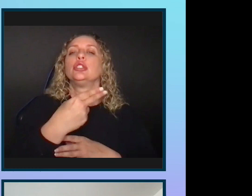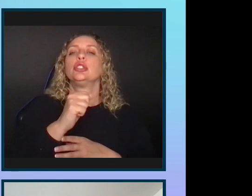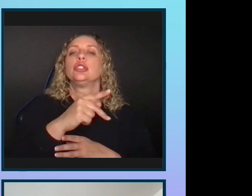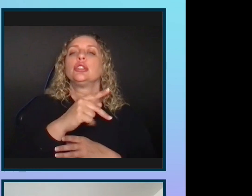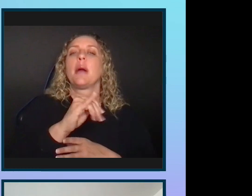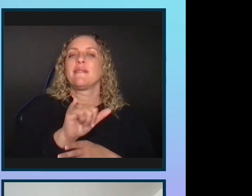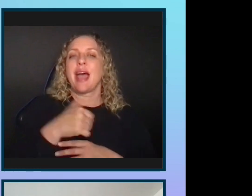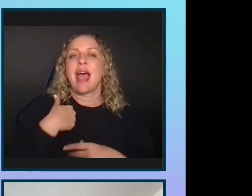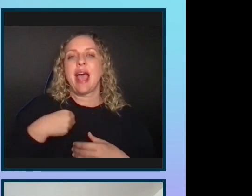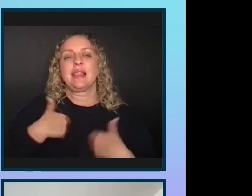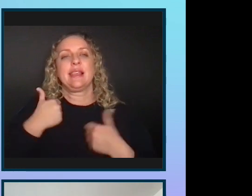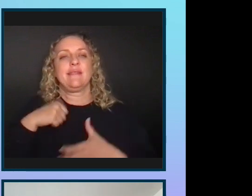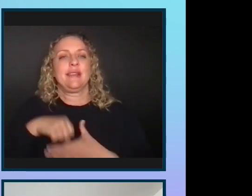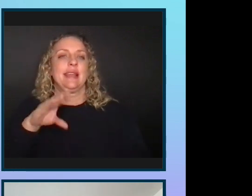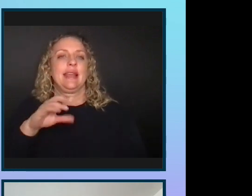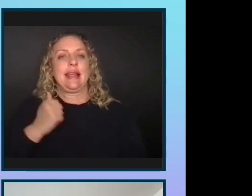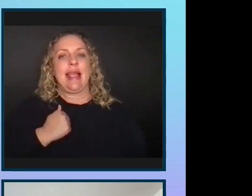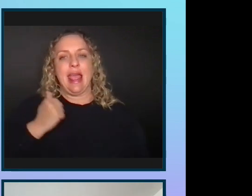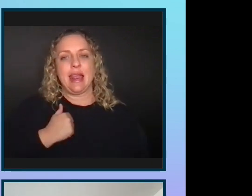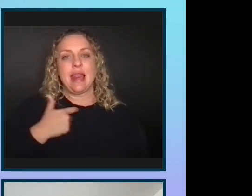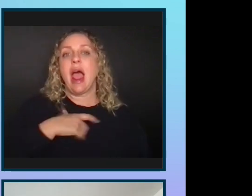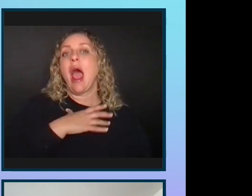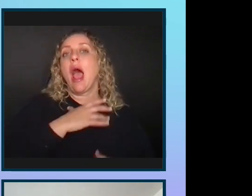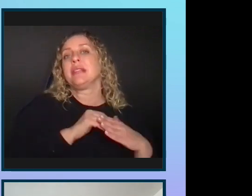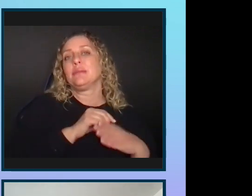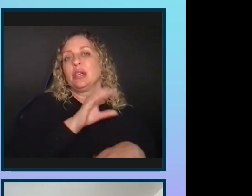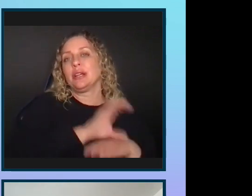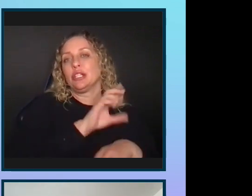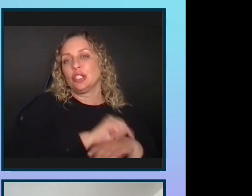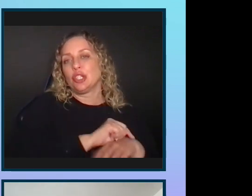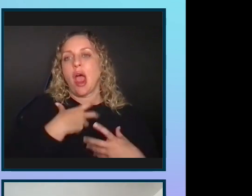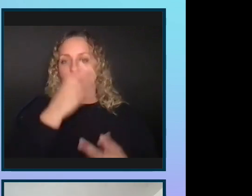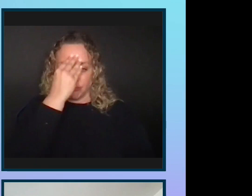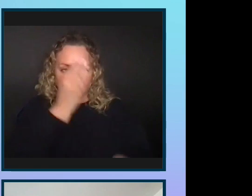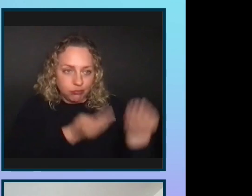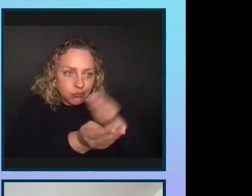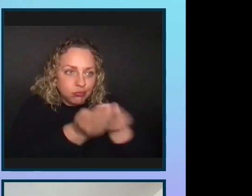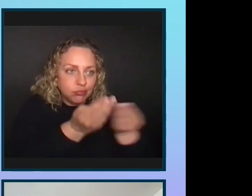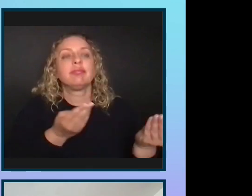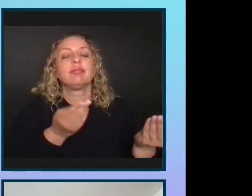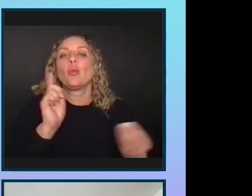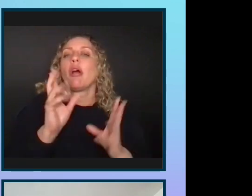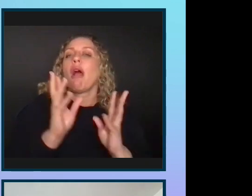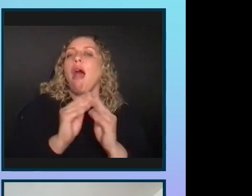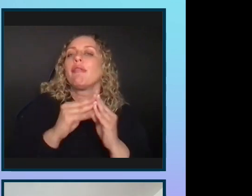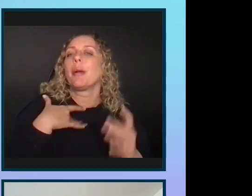I'm also an accessibility consultant, I like sharing some of my ideas and experiences at conferences, also teach a UX class,